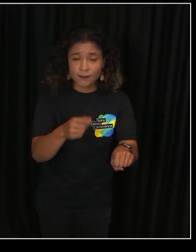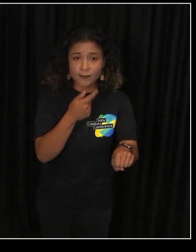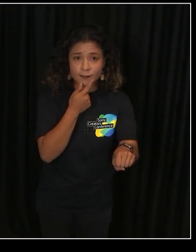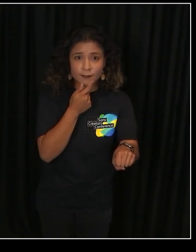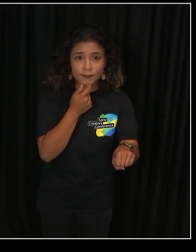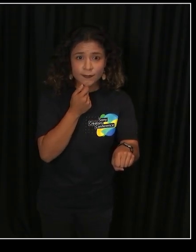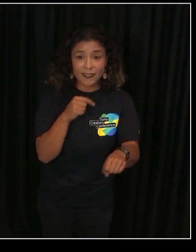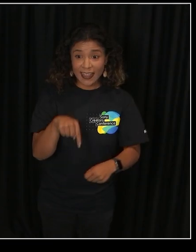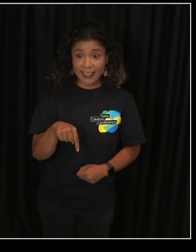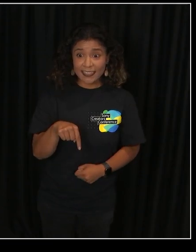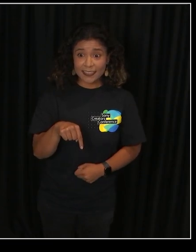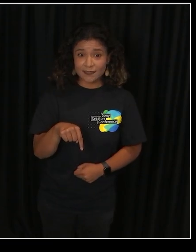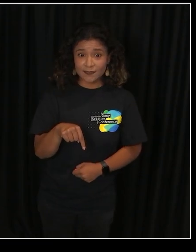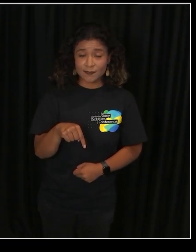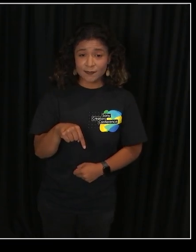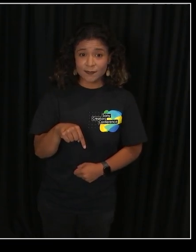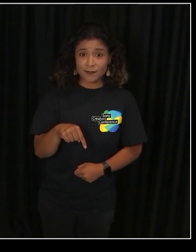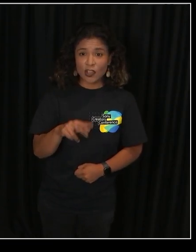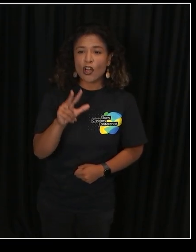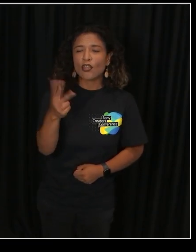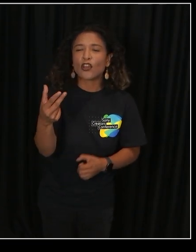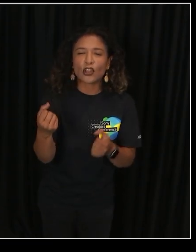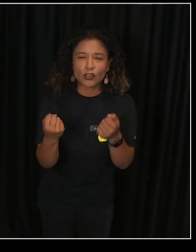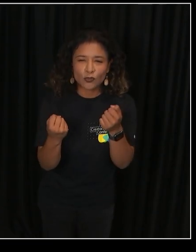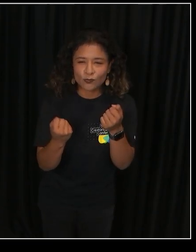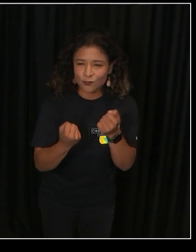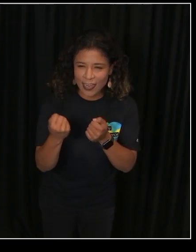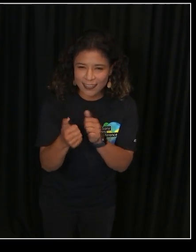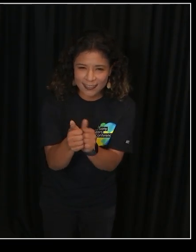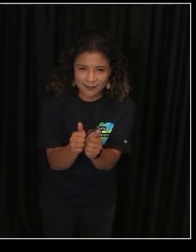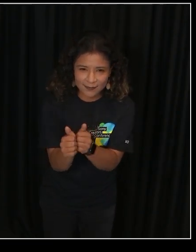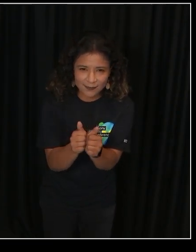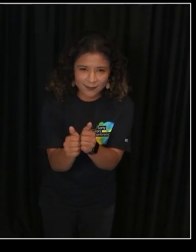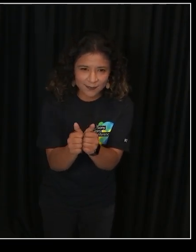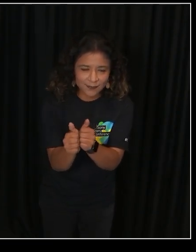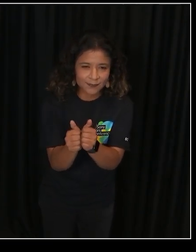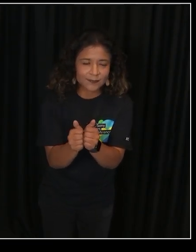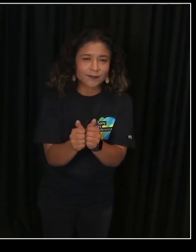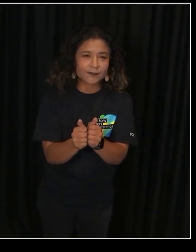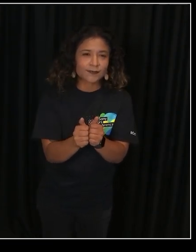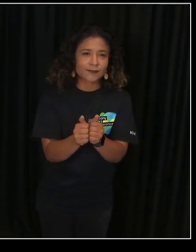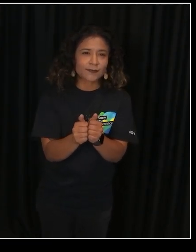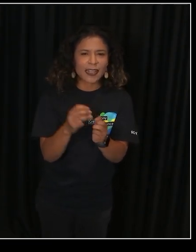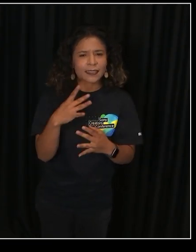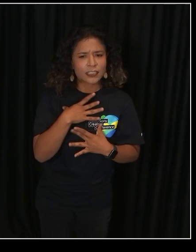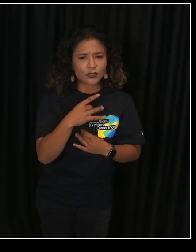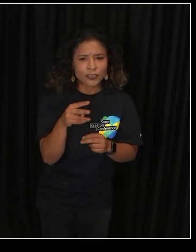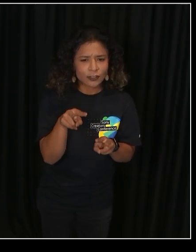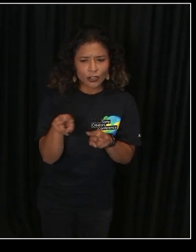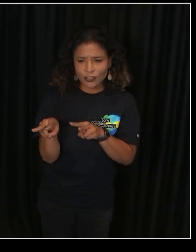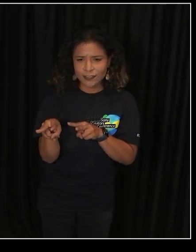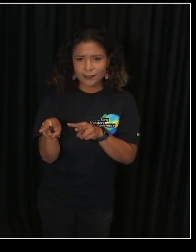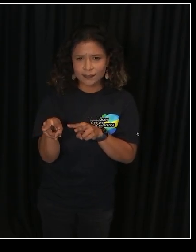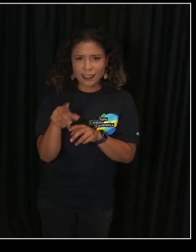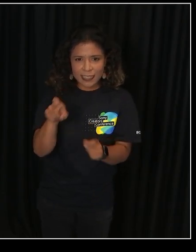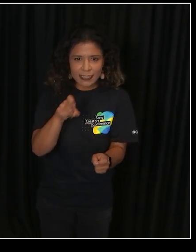This is another... the third race was on Circuit de la Sarthe, and it's interesting to look at exactly what it is that